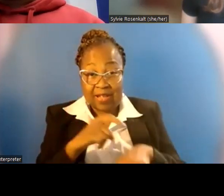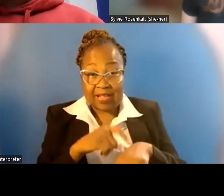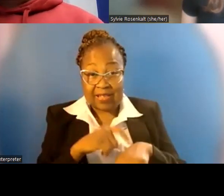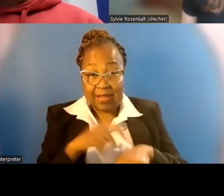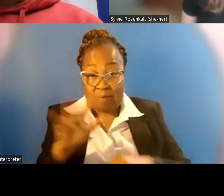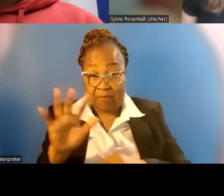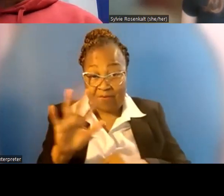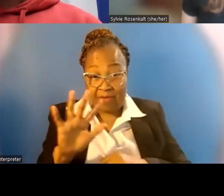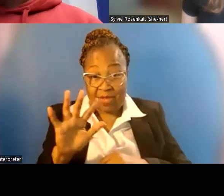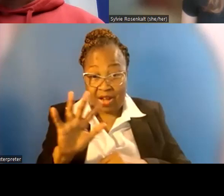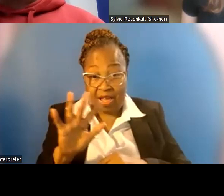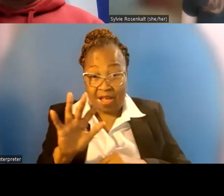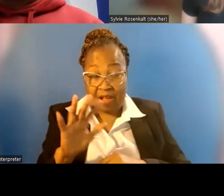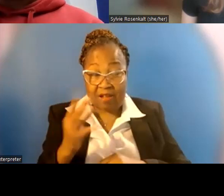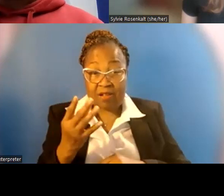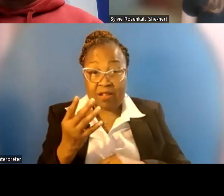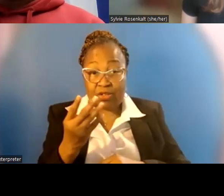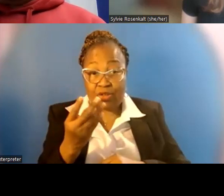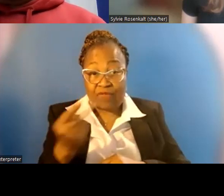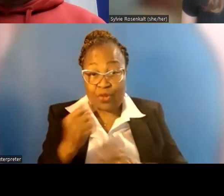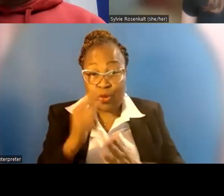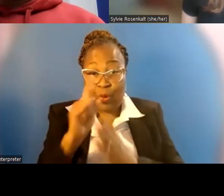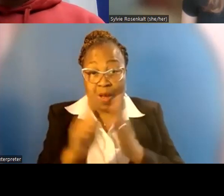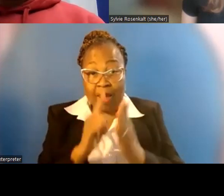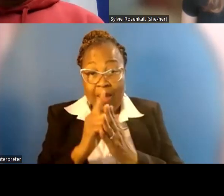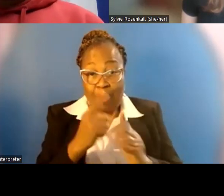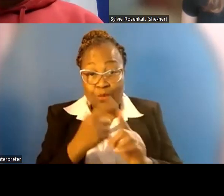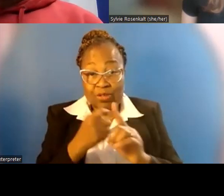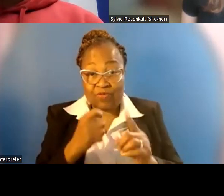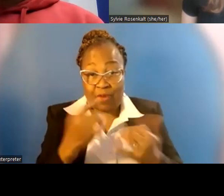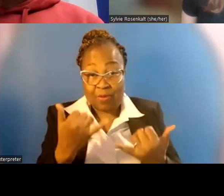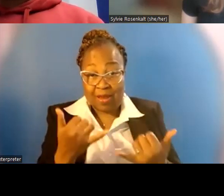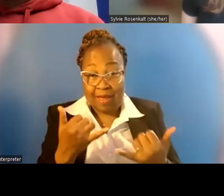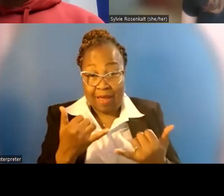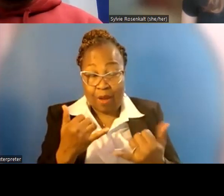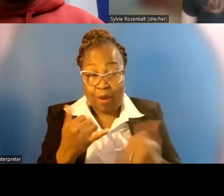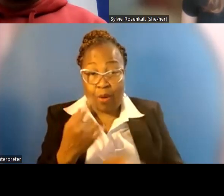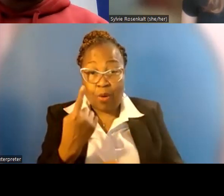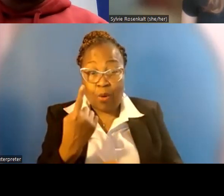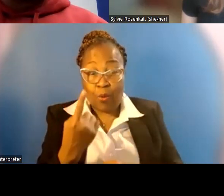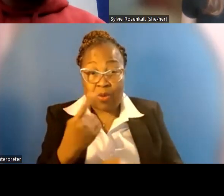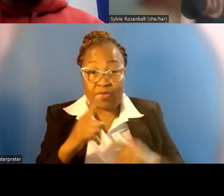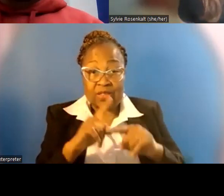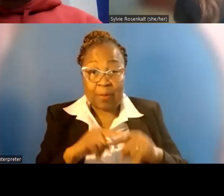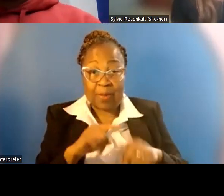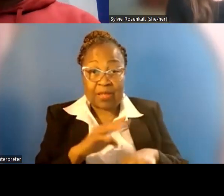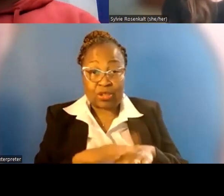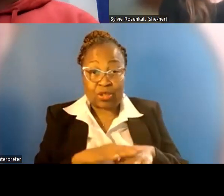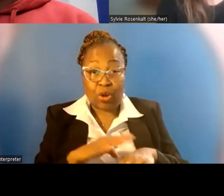so in a few hours from now. One of those is based on community engagement, off campus partners,